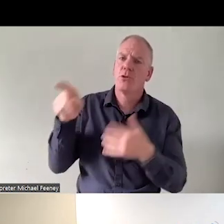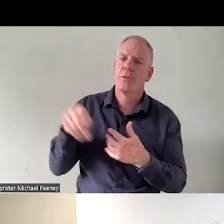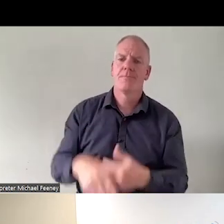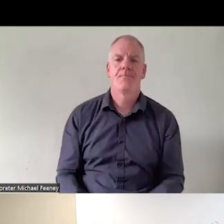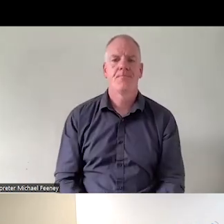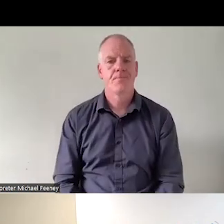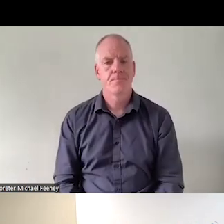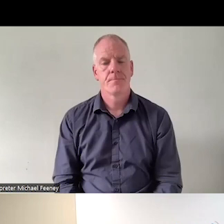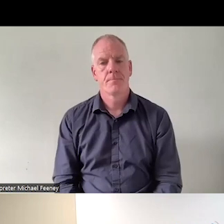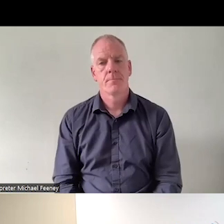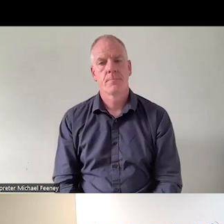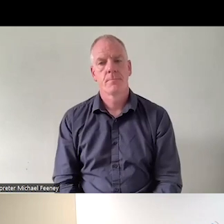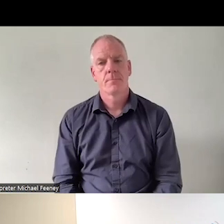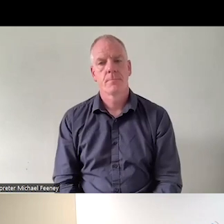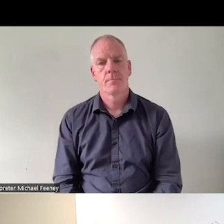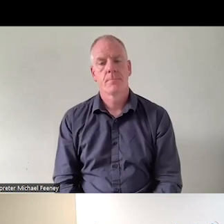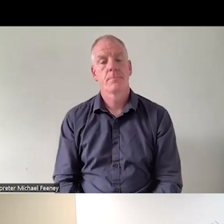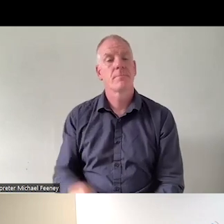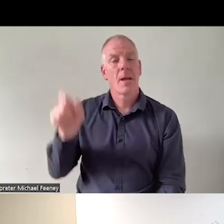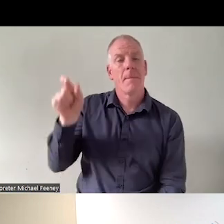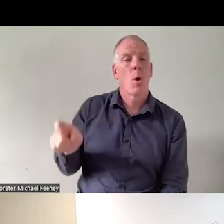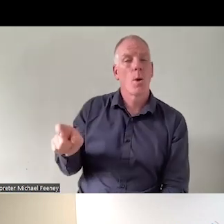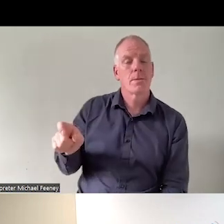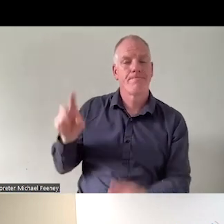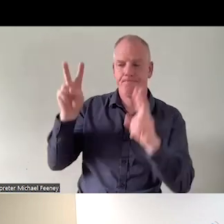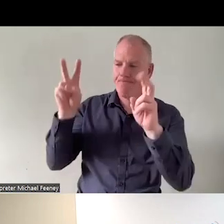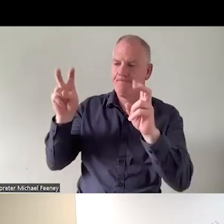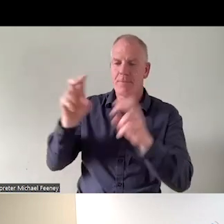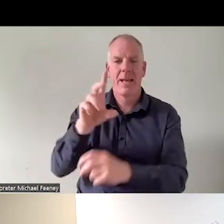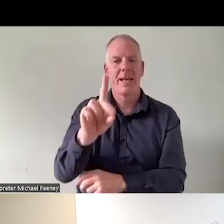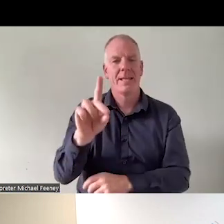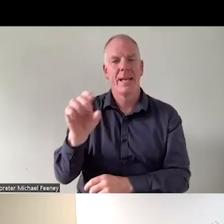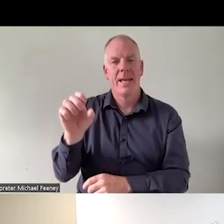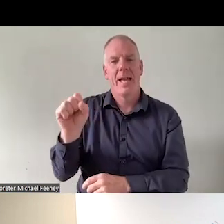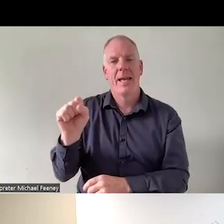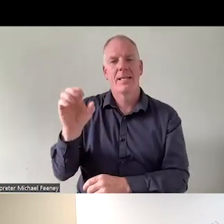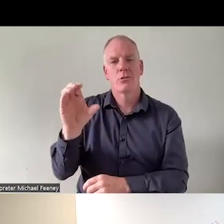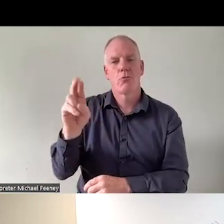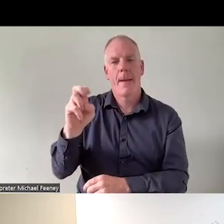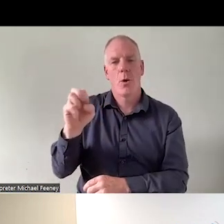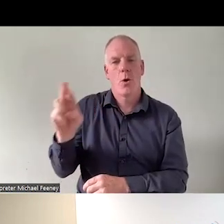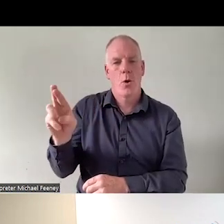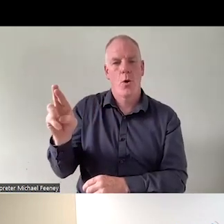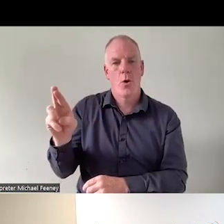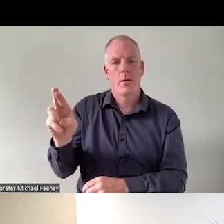One thing, if the describer is going to be positioned in the audience space, be mindful that the describer's voice